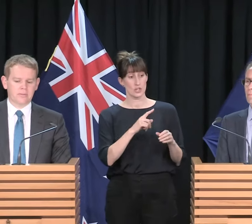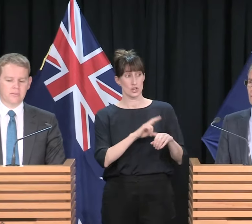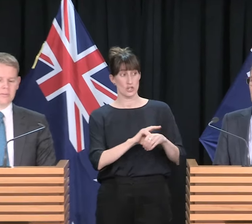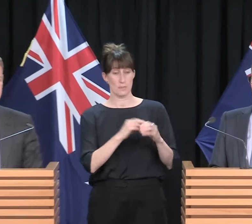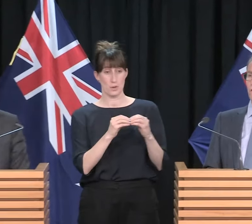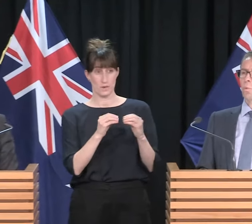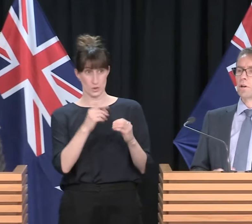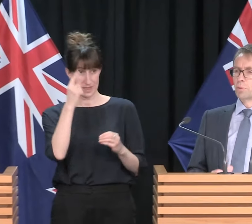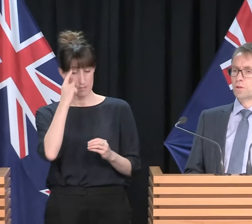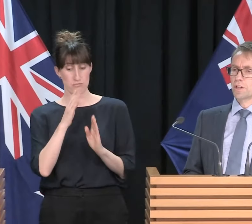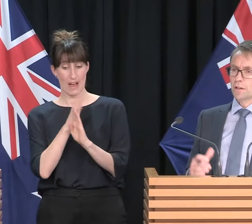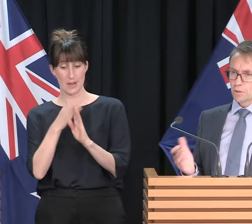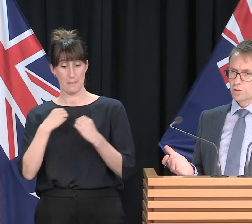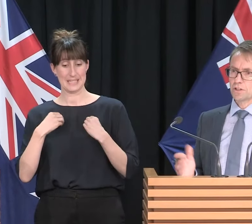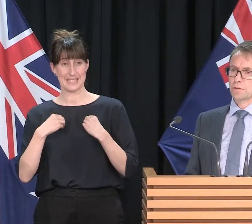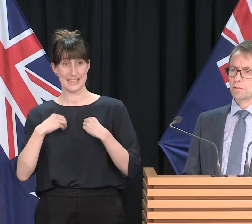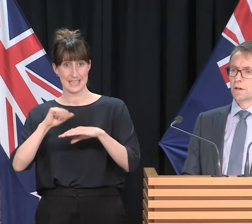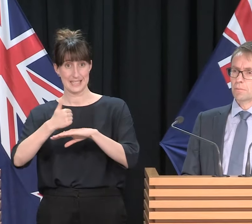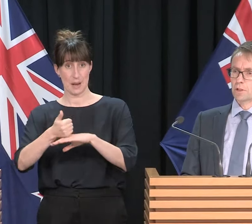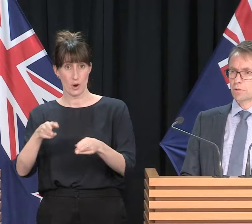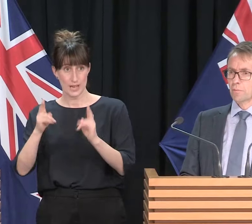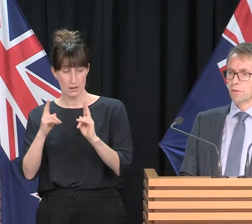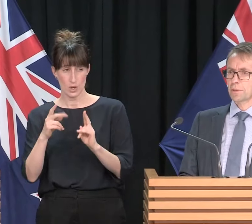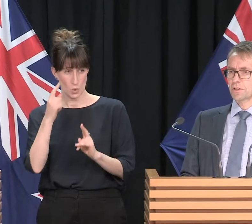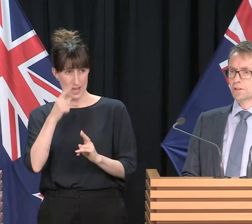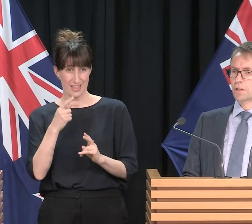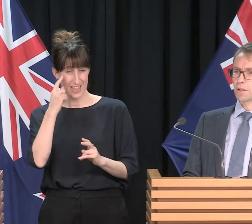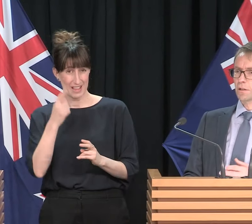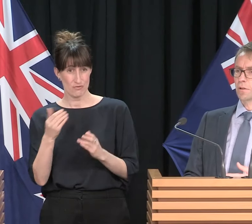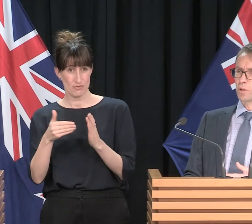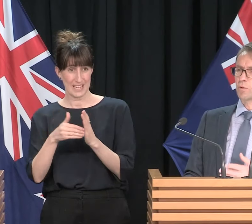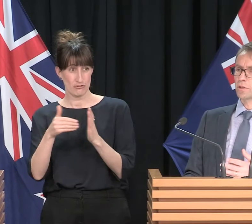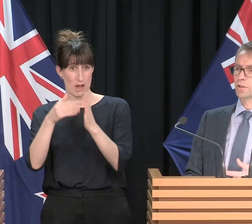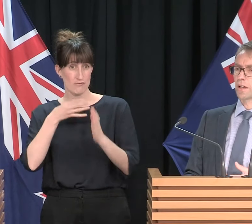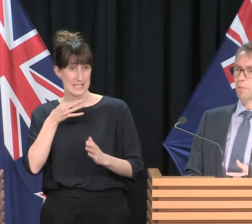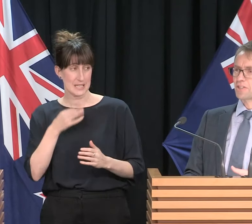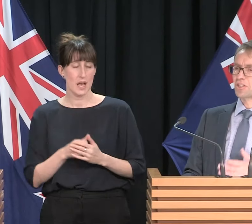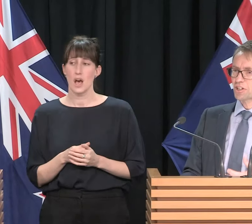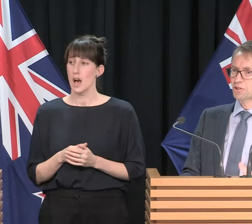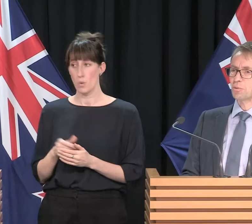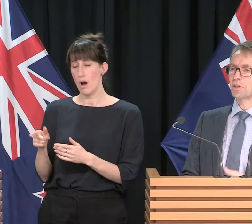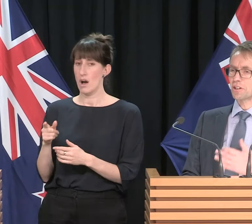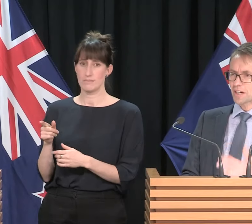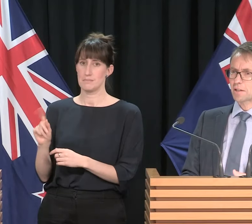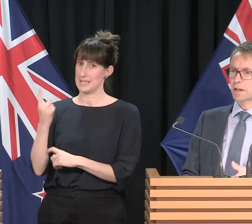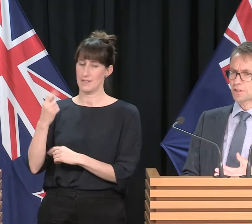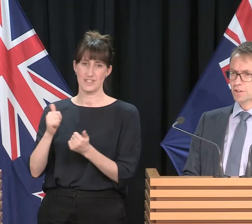another important component in our strategy for containing the spread of the virus, so